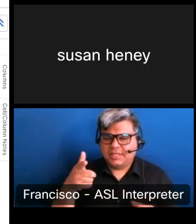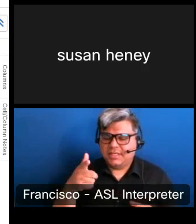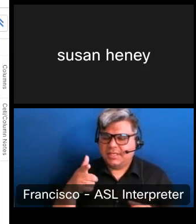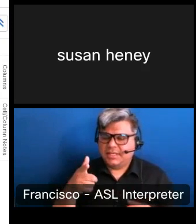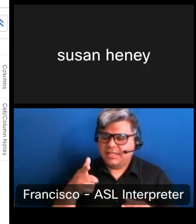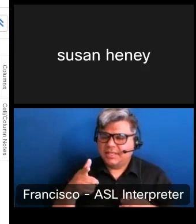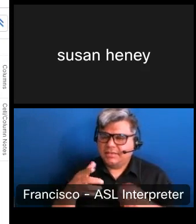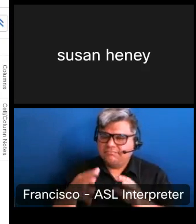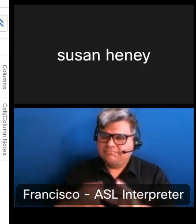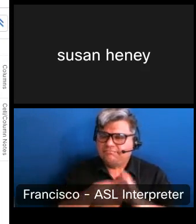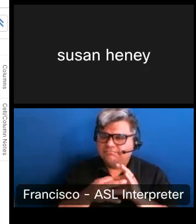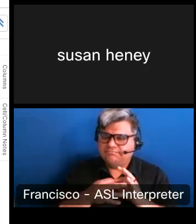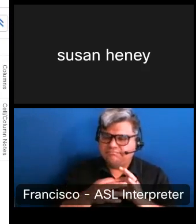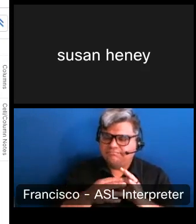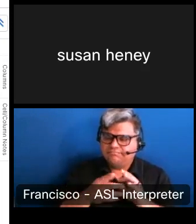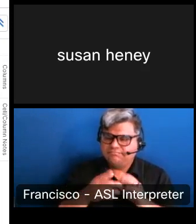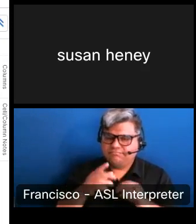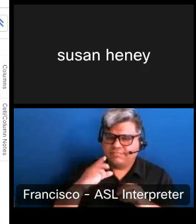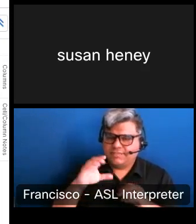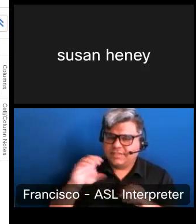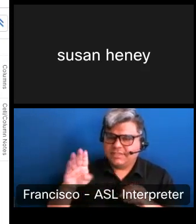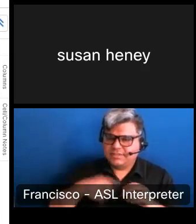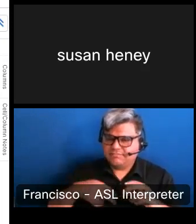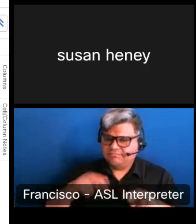will be a little bit more challenging, but the first thing we have to do is start back